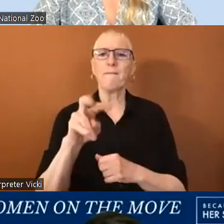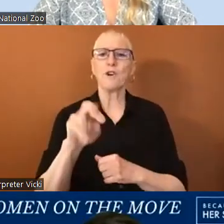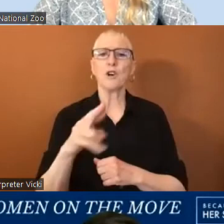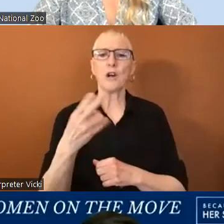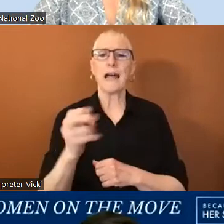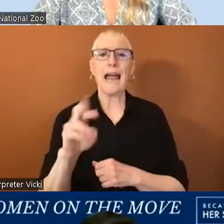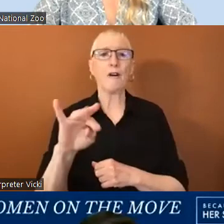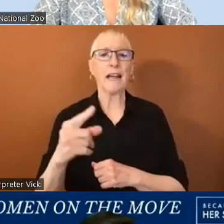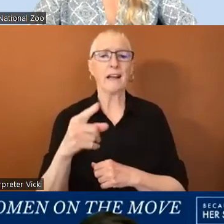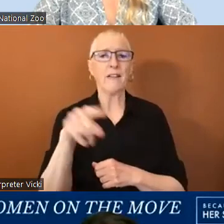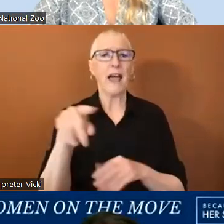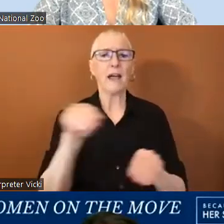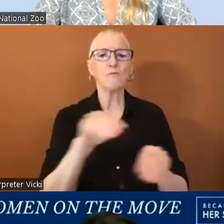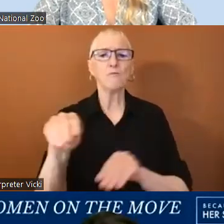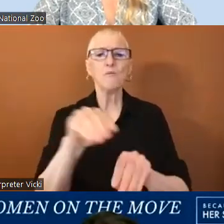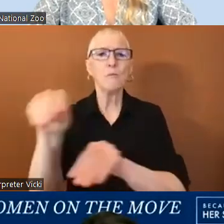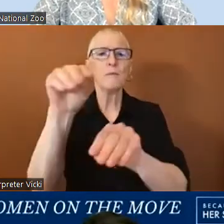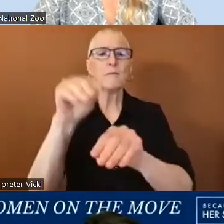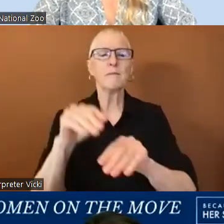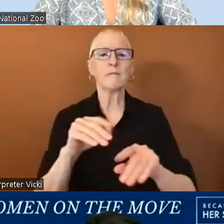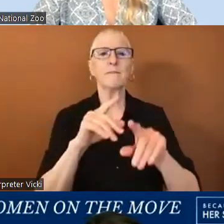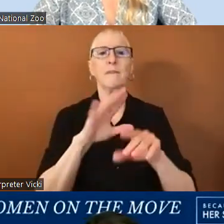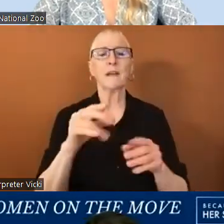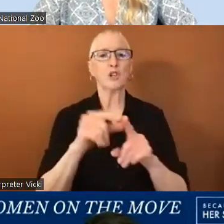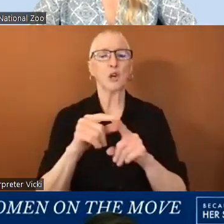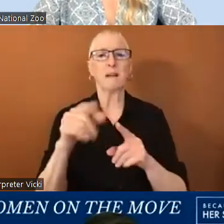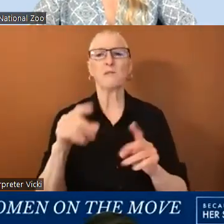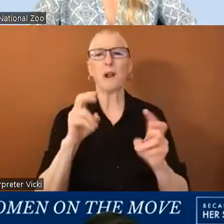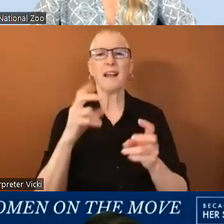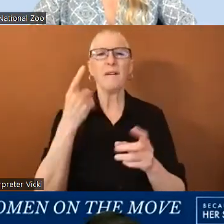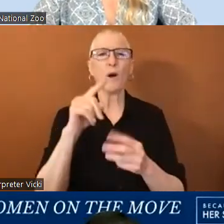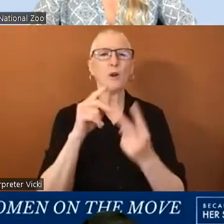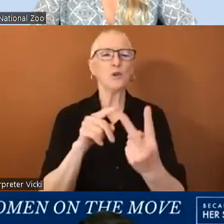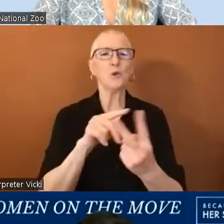migratory species. Um, the term is just collectively for two different species that, as you can see,